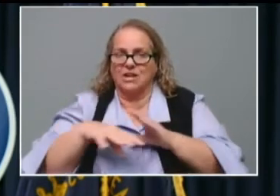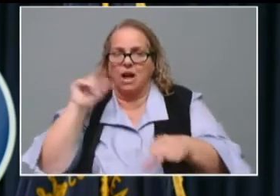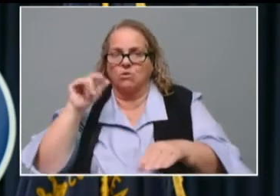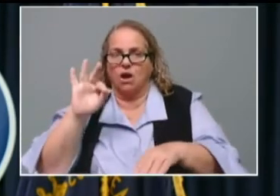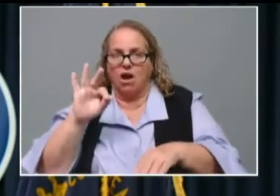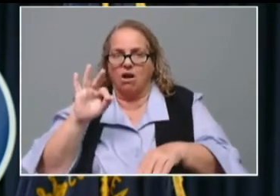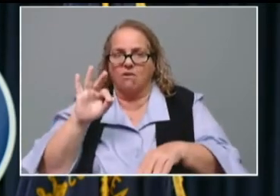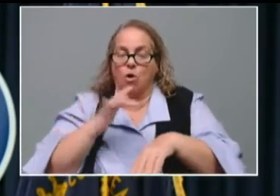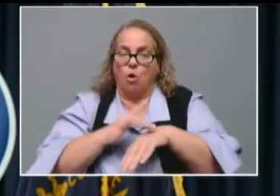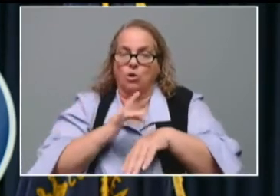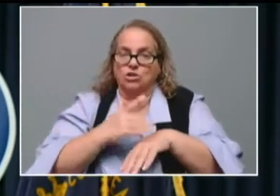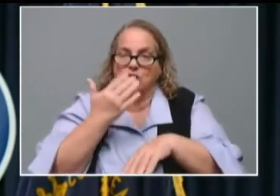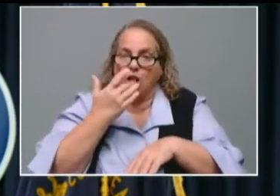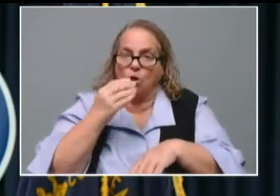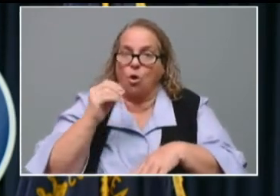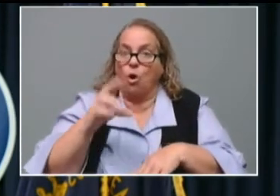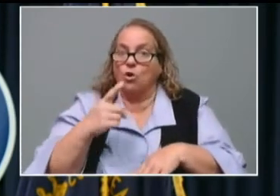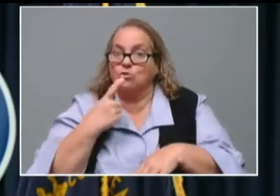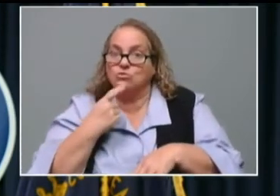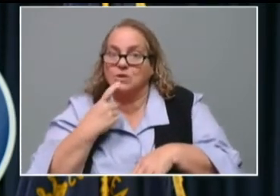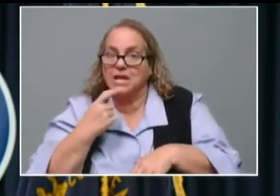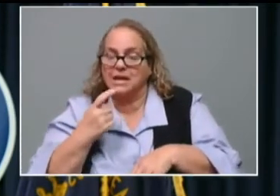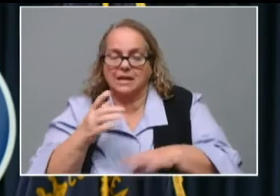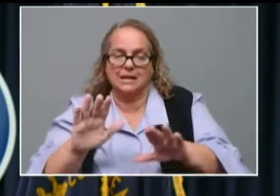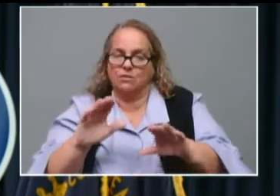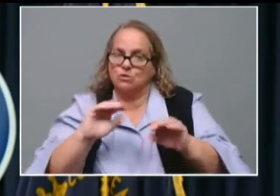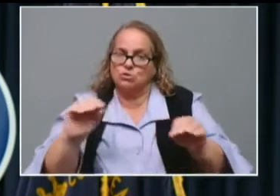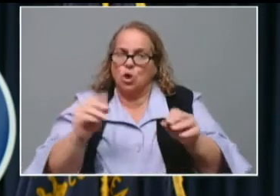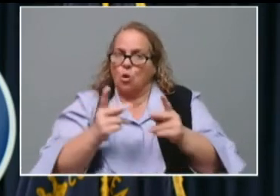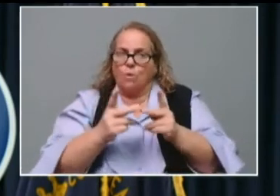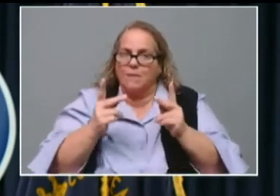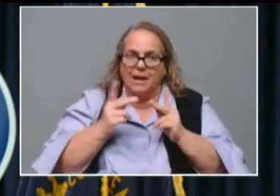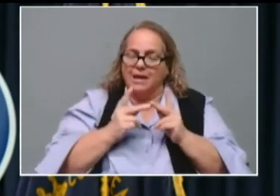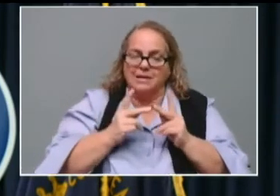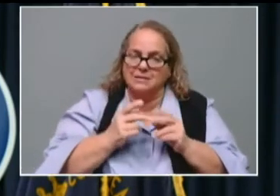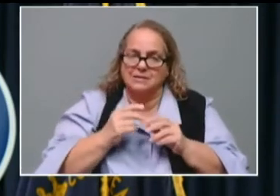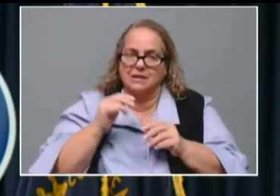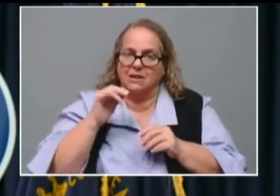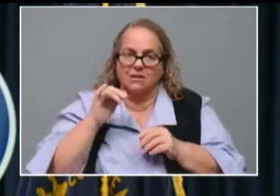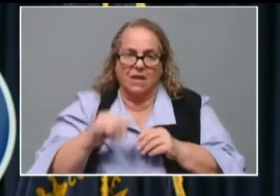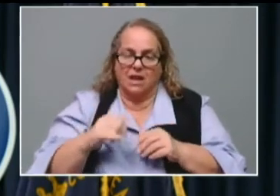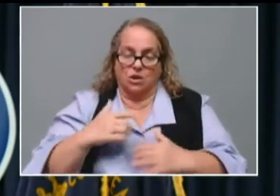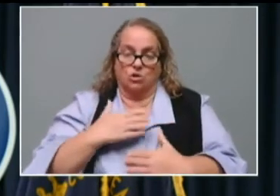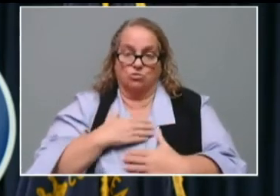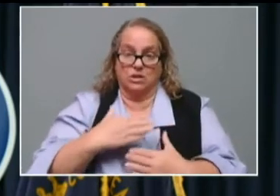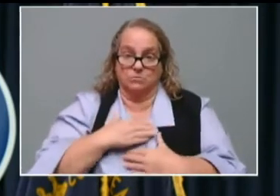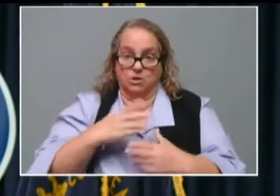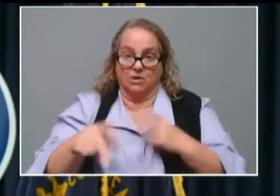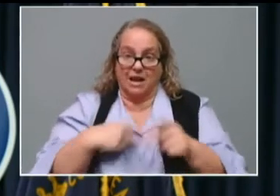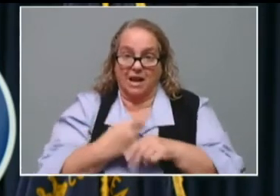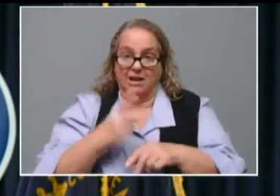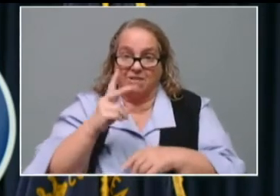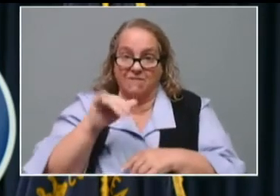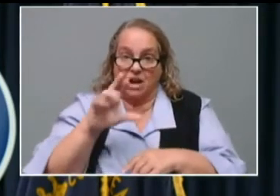There is no place that that respiratory type viruses spread more than schools.